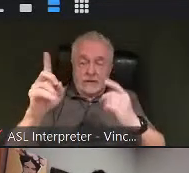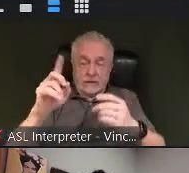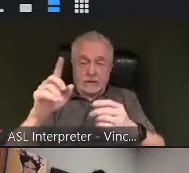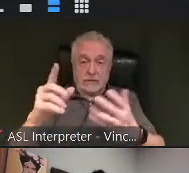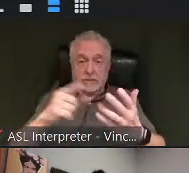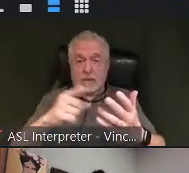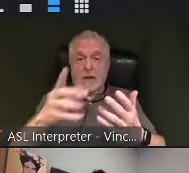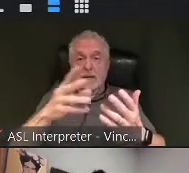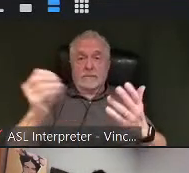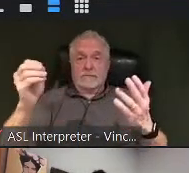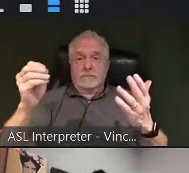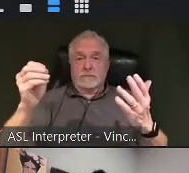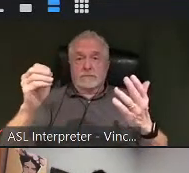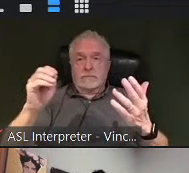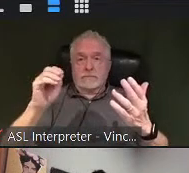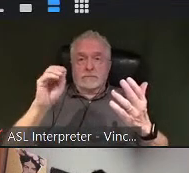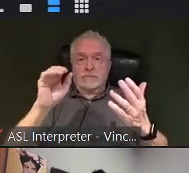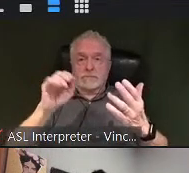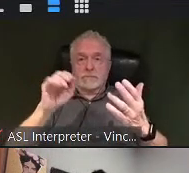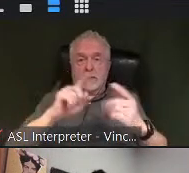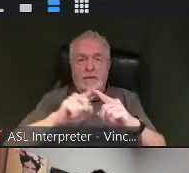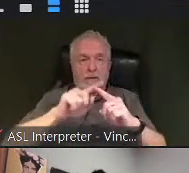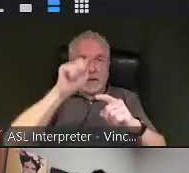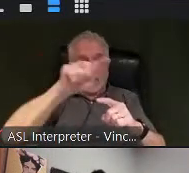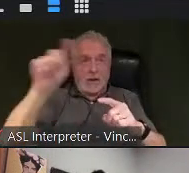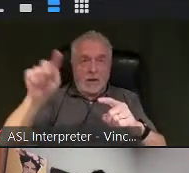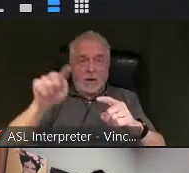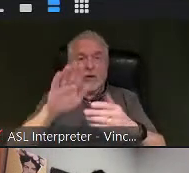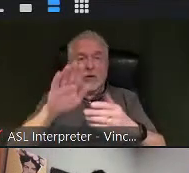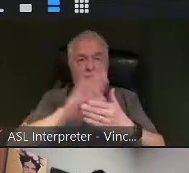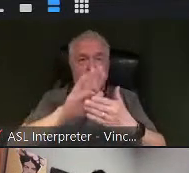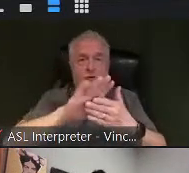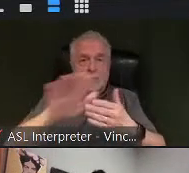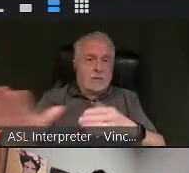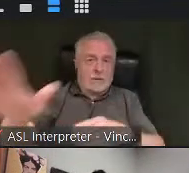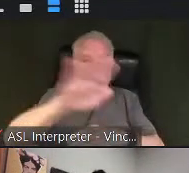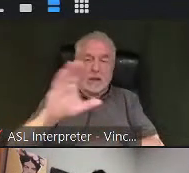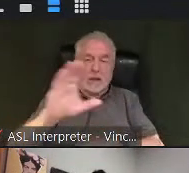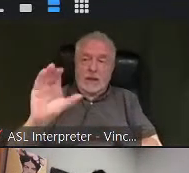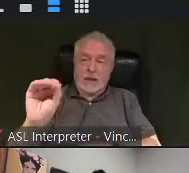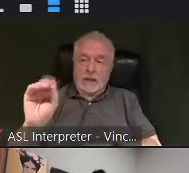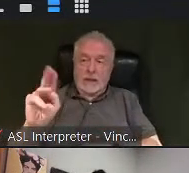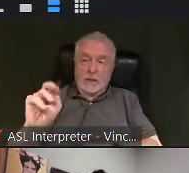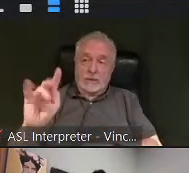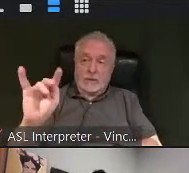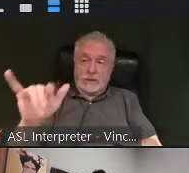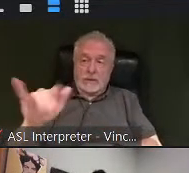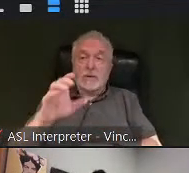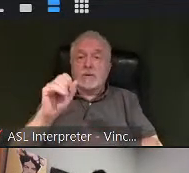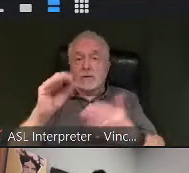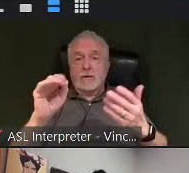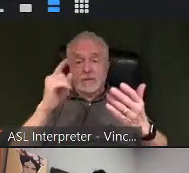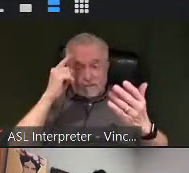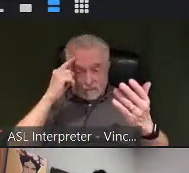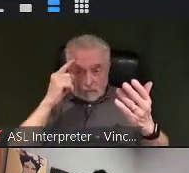and the different places in all the schools all over the country. So for.